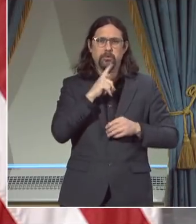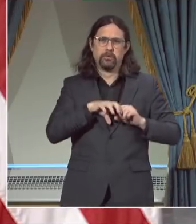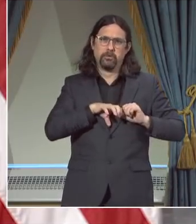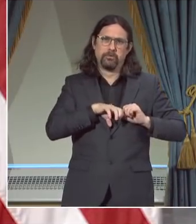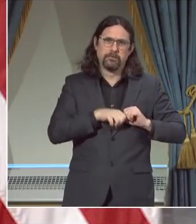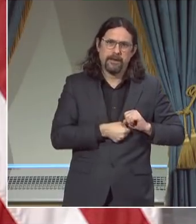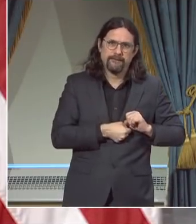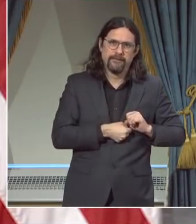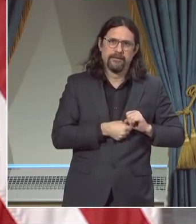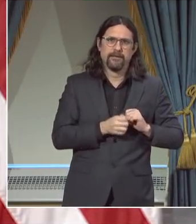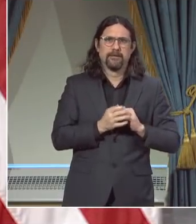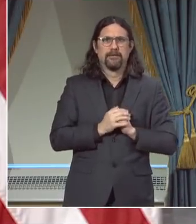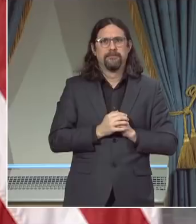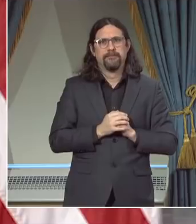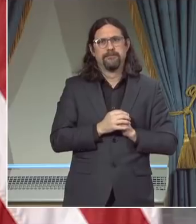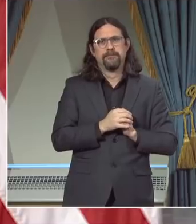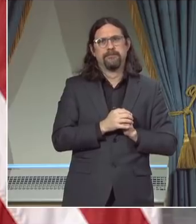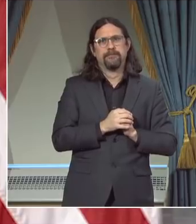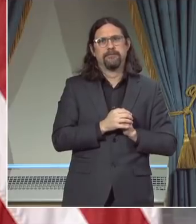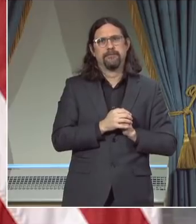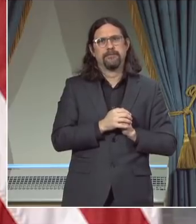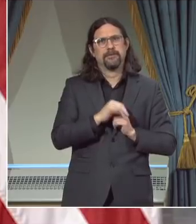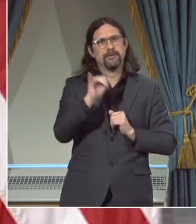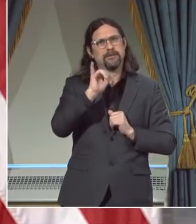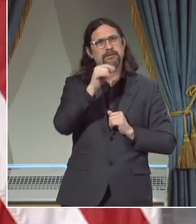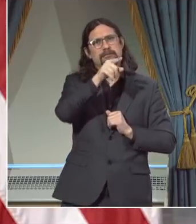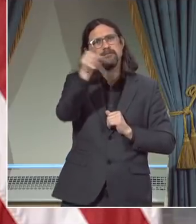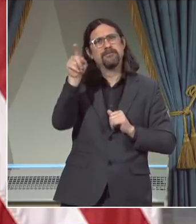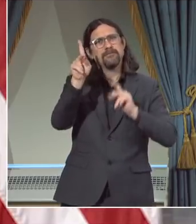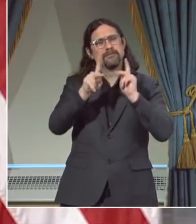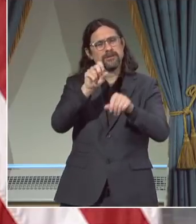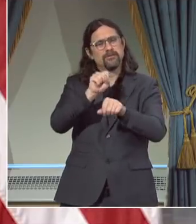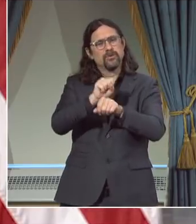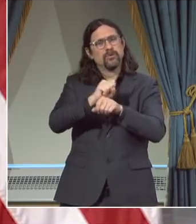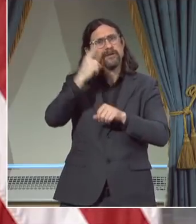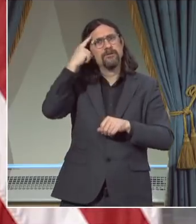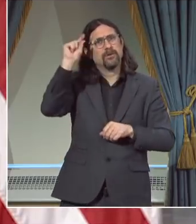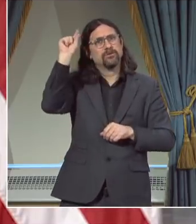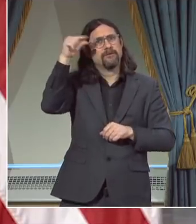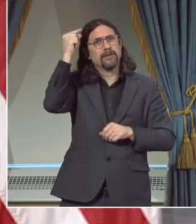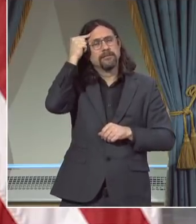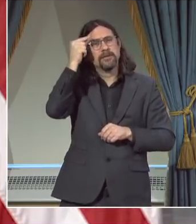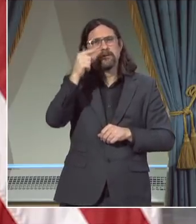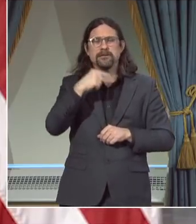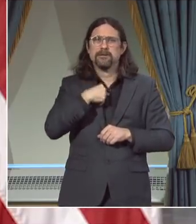PARTICULAR SENSE OF LOSS WHEN IT'S ONE OF OUR PUBLIC SERVANTS SO I WANT TO NAME SOME